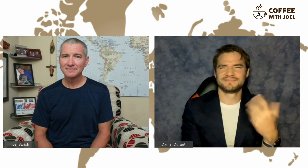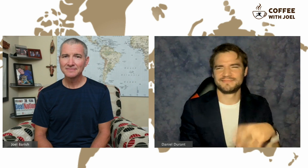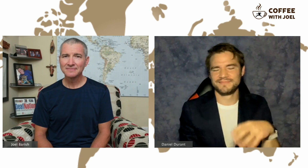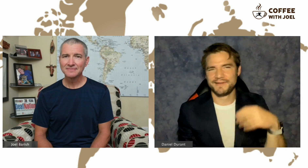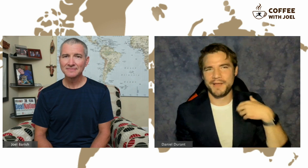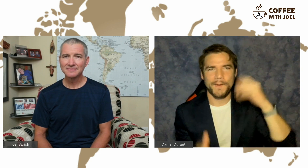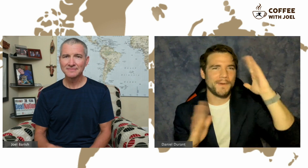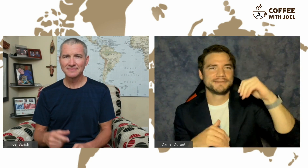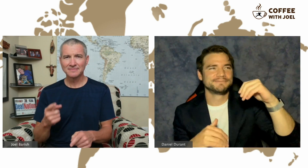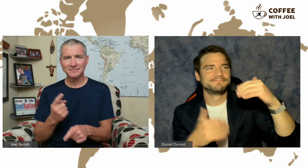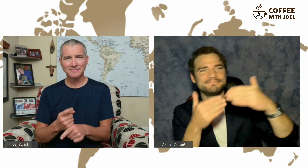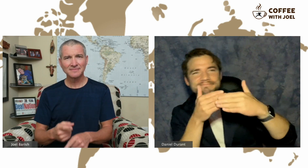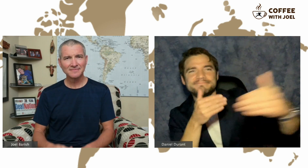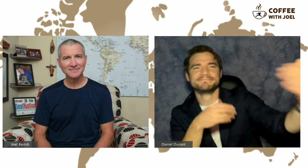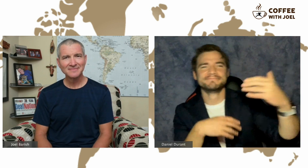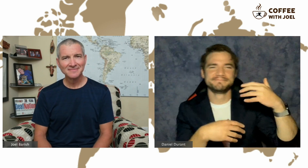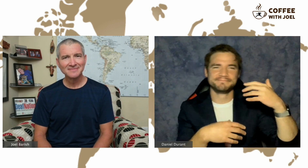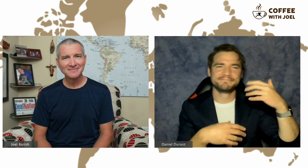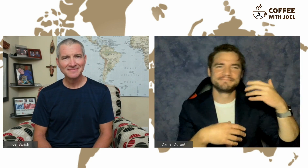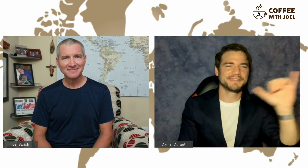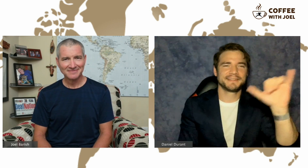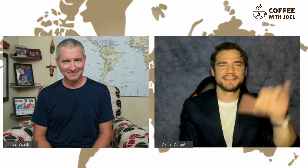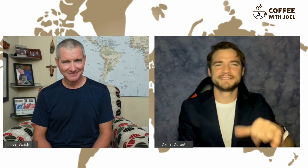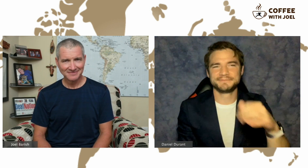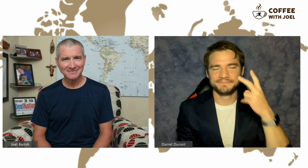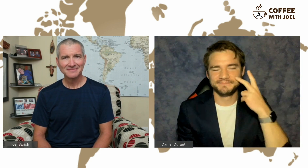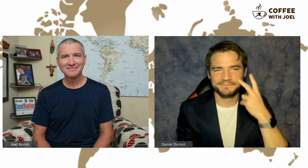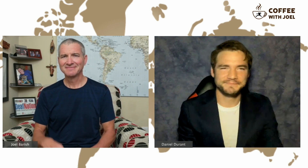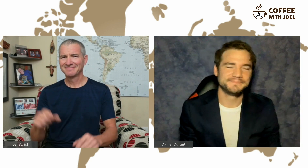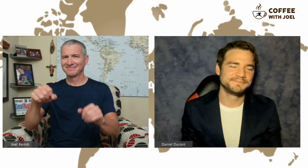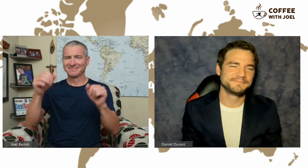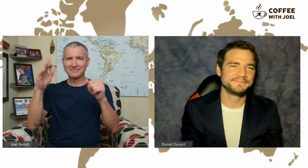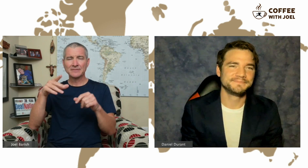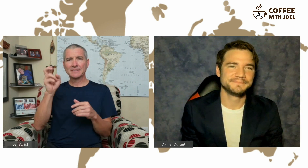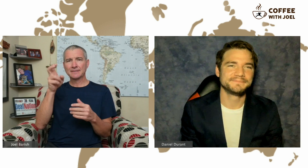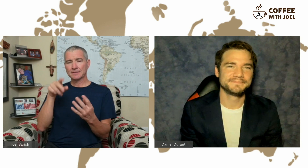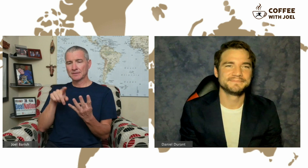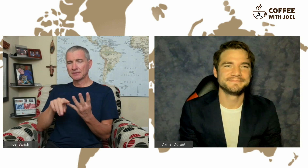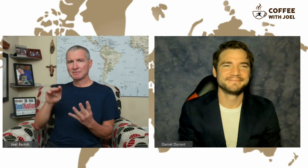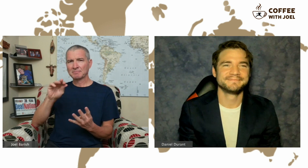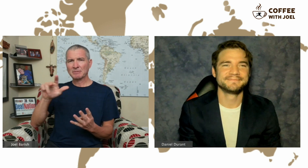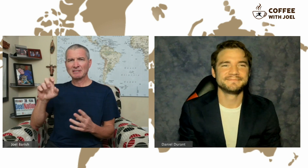I hope to have an experience like that again, we’ll see. Yes.